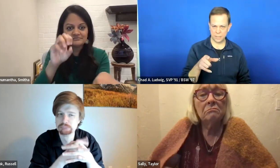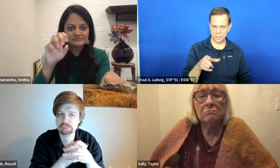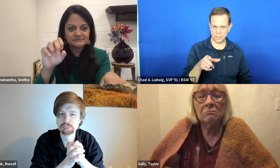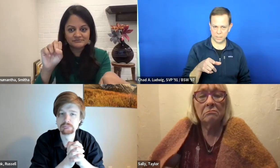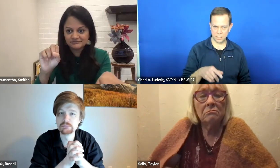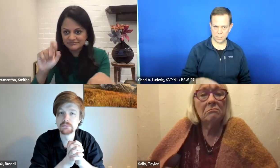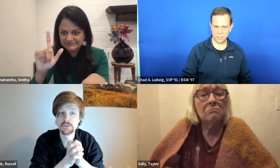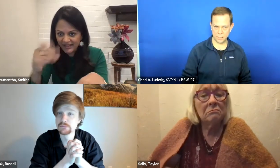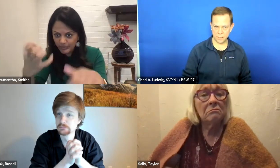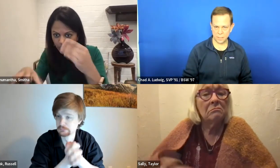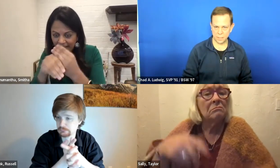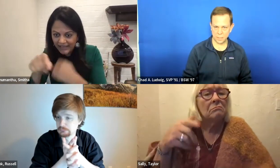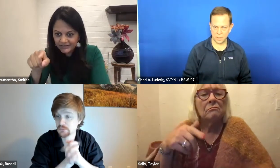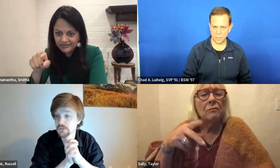I highly doubt that it would cover any of that.